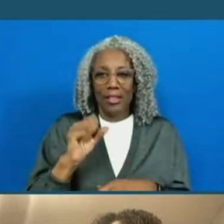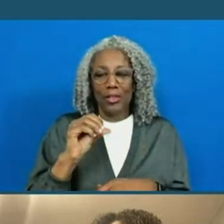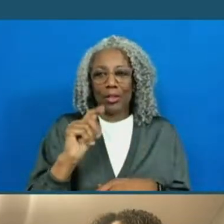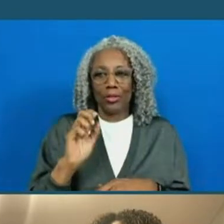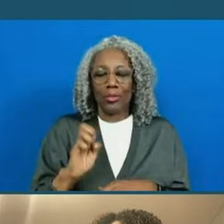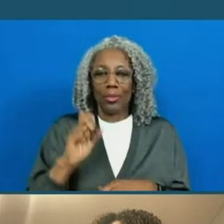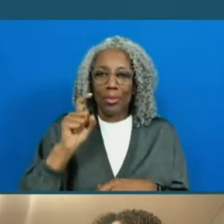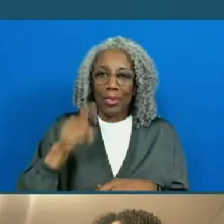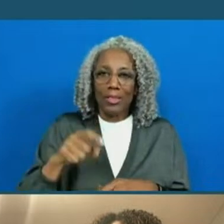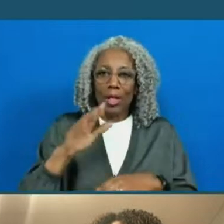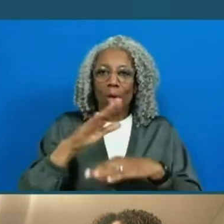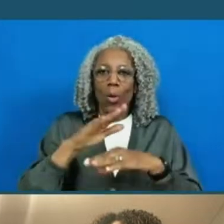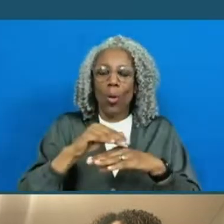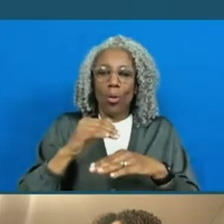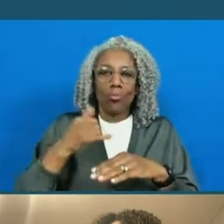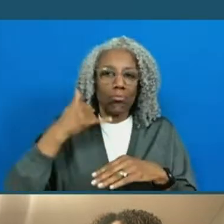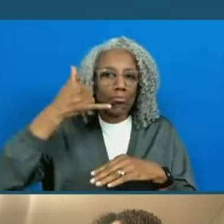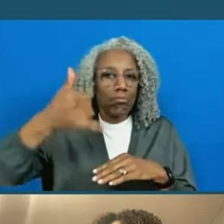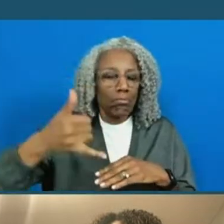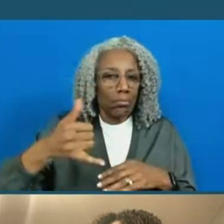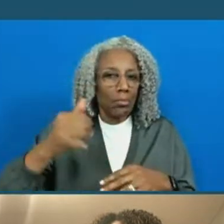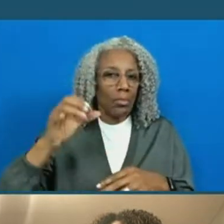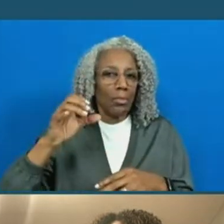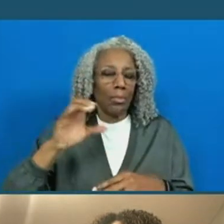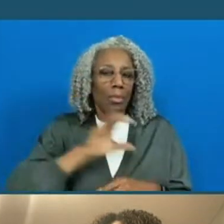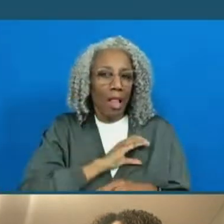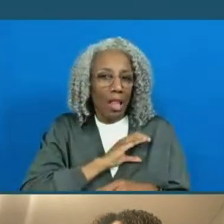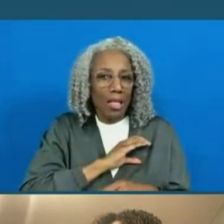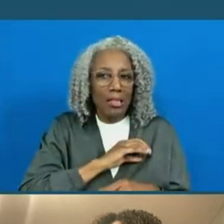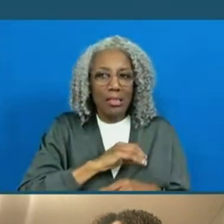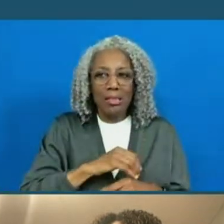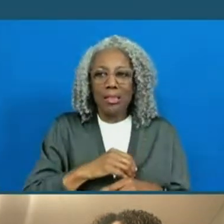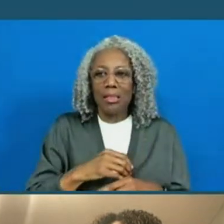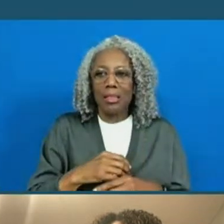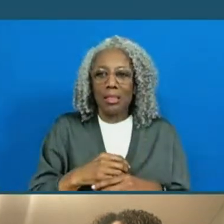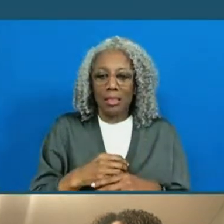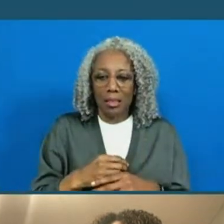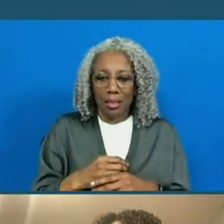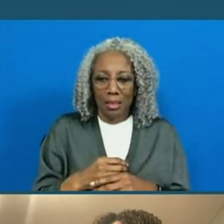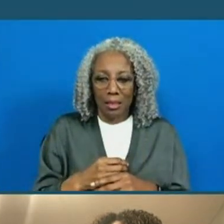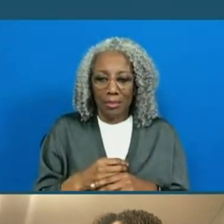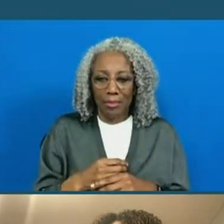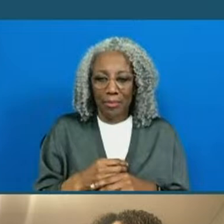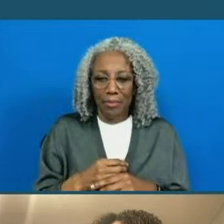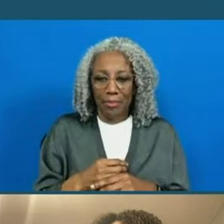school. So Miss Soto has has had